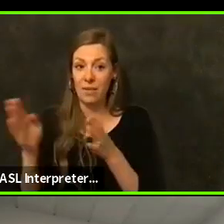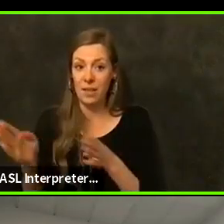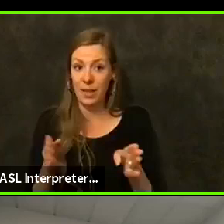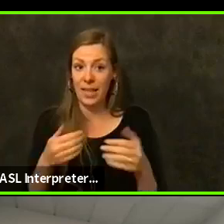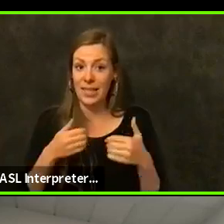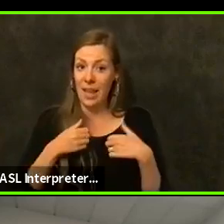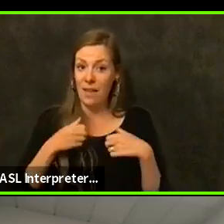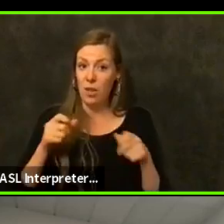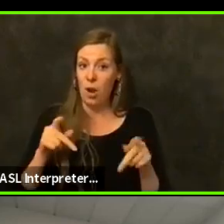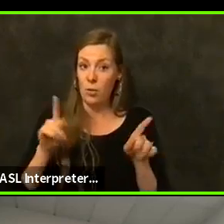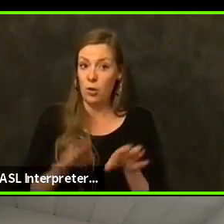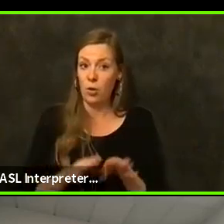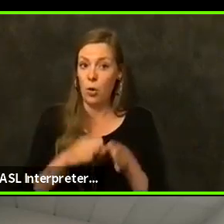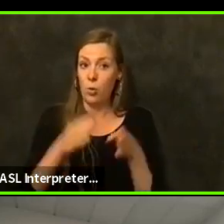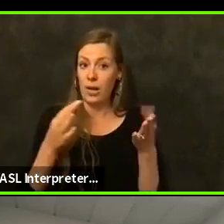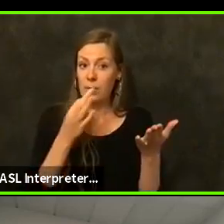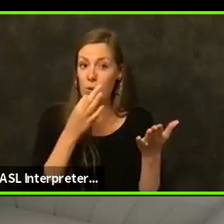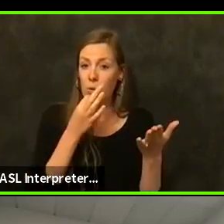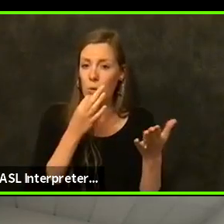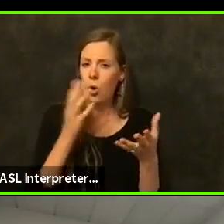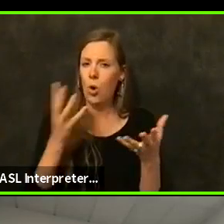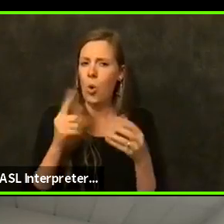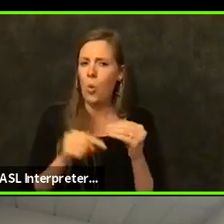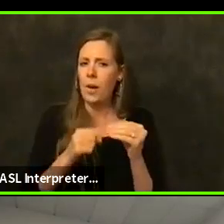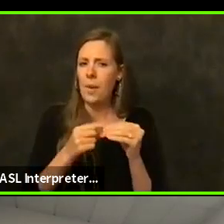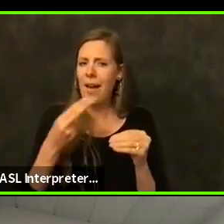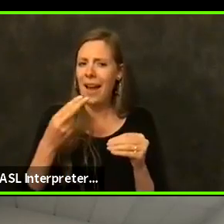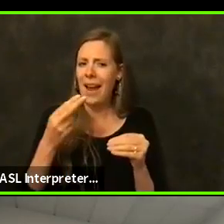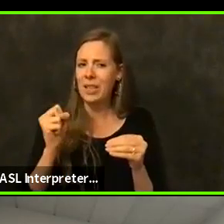What about high schools? What is needed? Do we need to be in the red tier or the